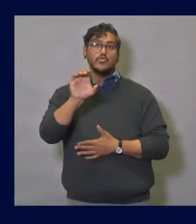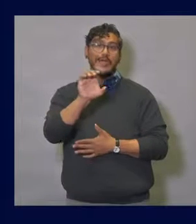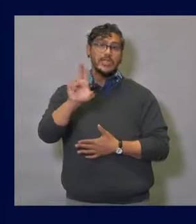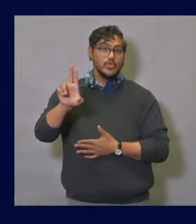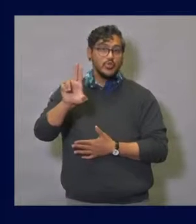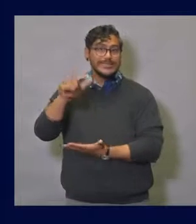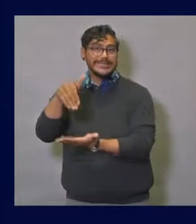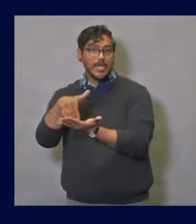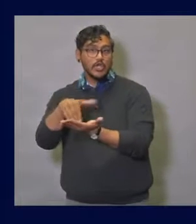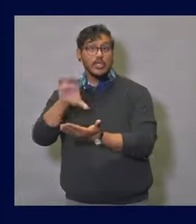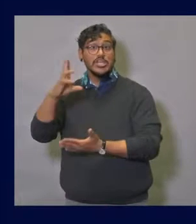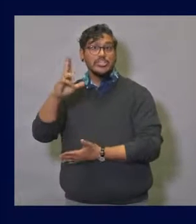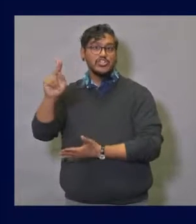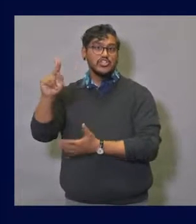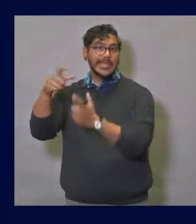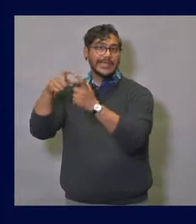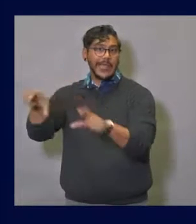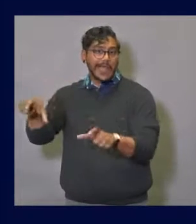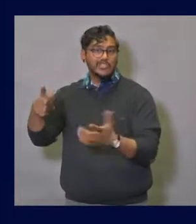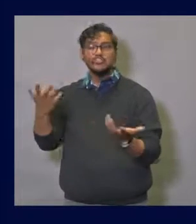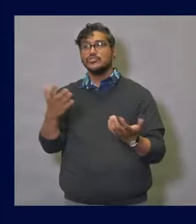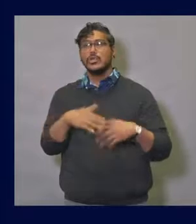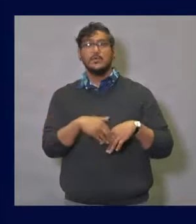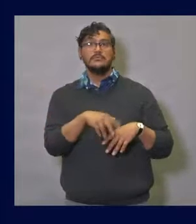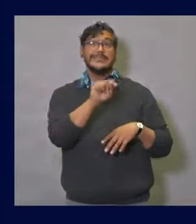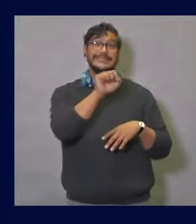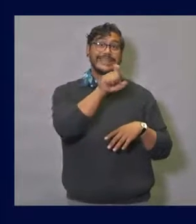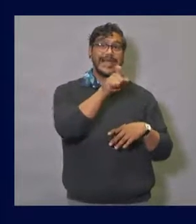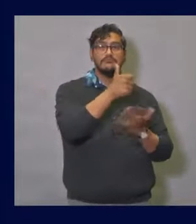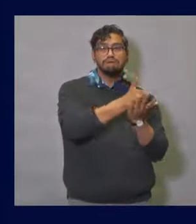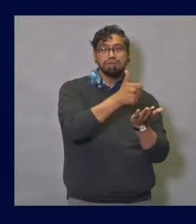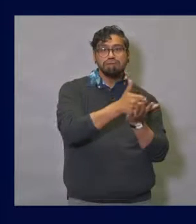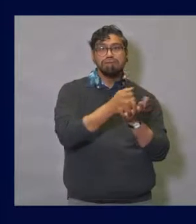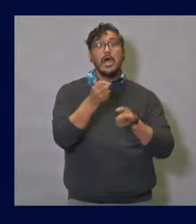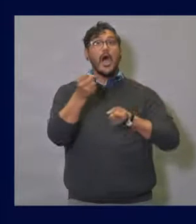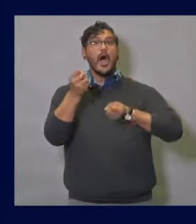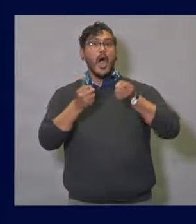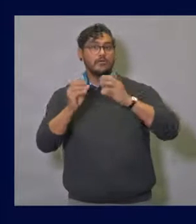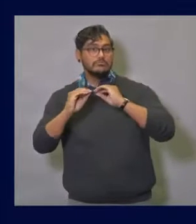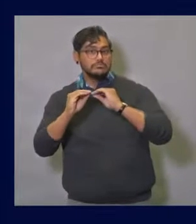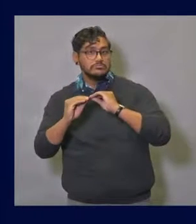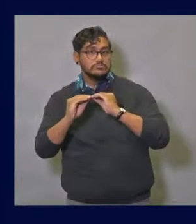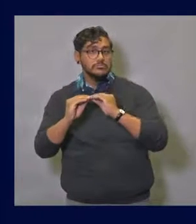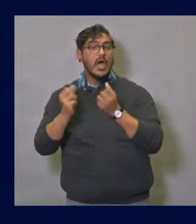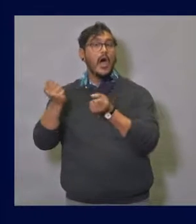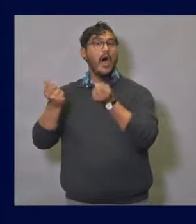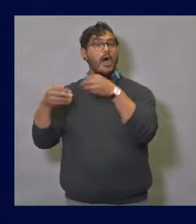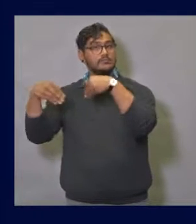SUCH AS CREDIT UNION BRANCHES, CHECK-CASHING SERVICES,